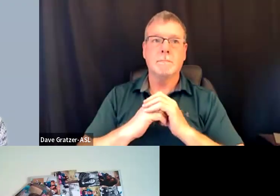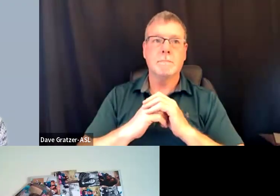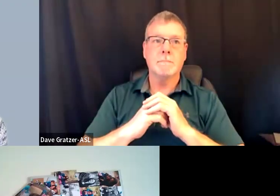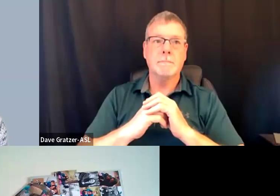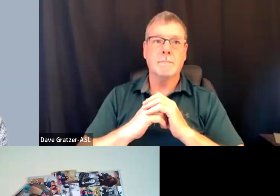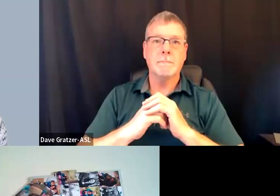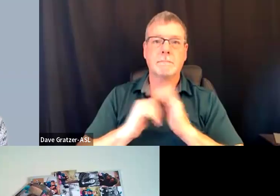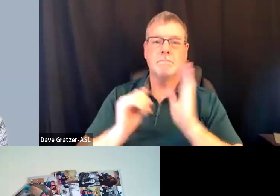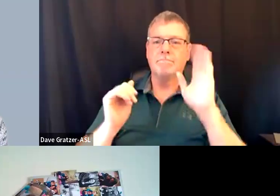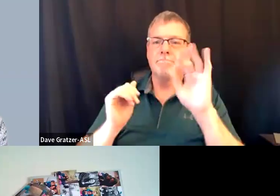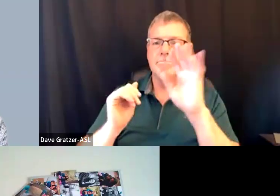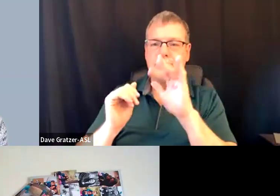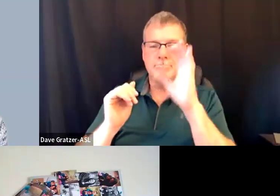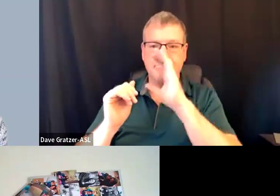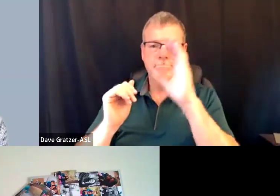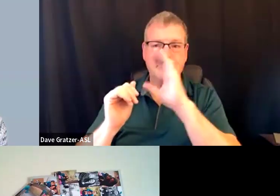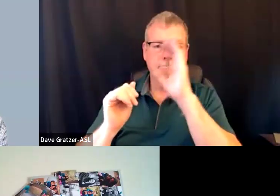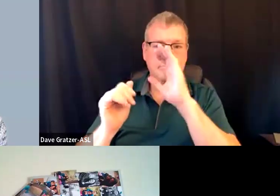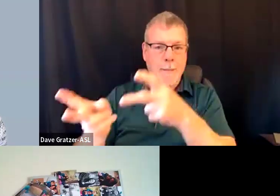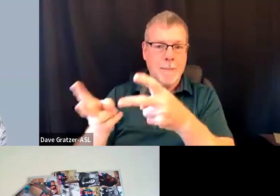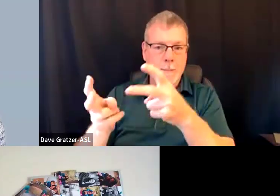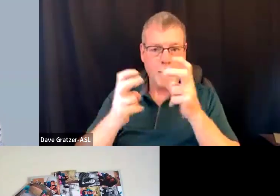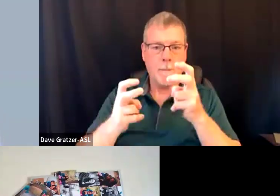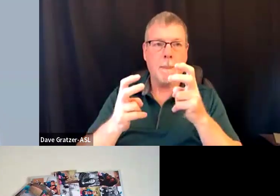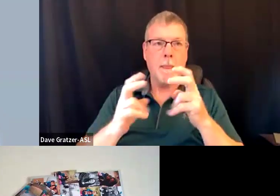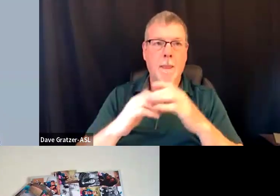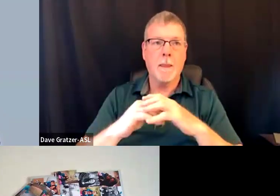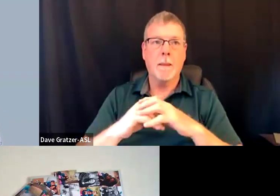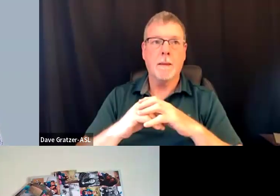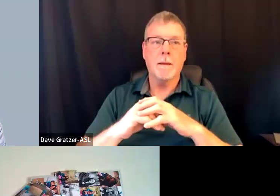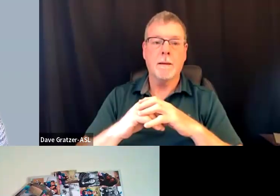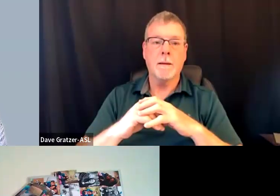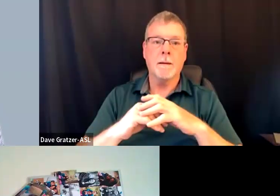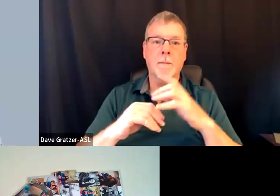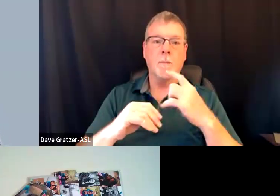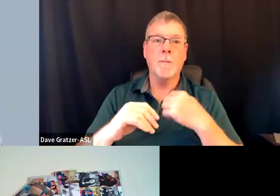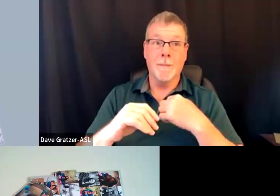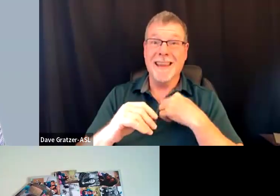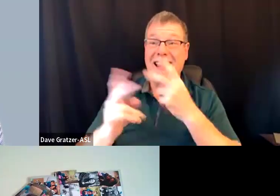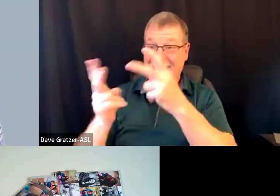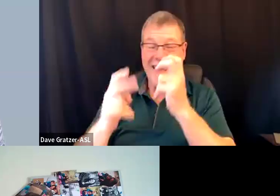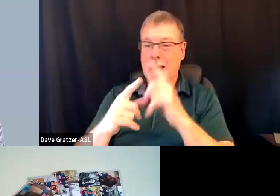And I'm gonna find that definition and read it to you in a moment. I had it handy and just lost it.